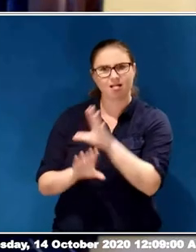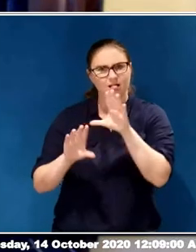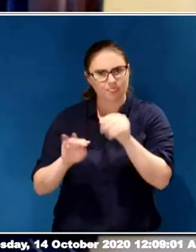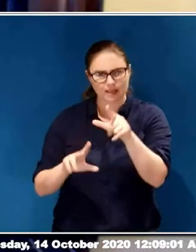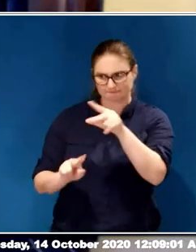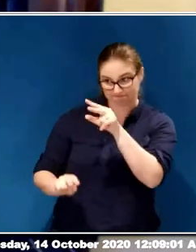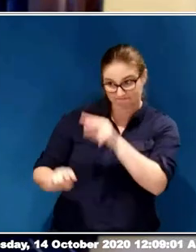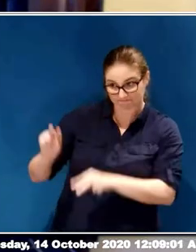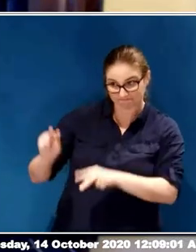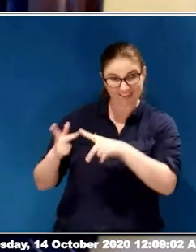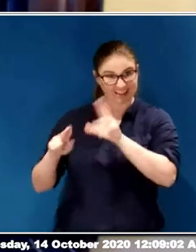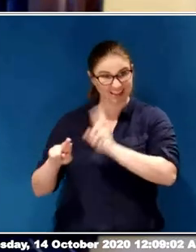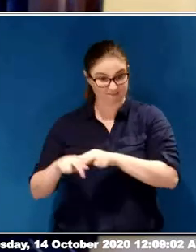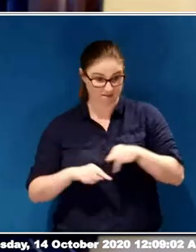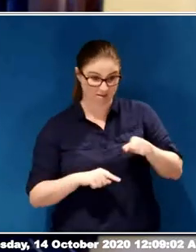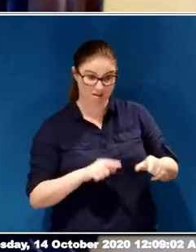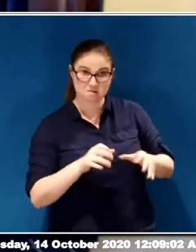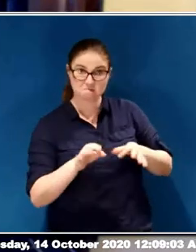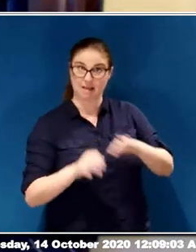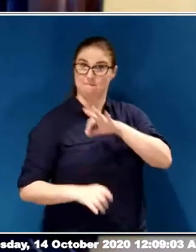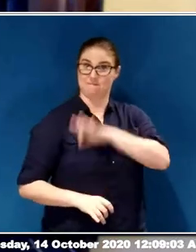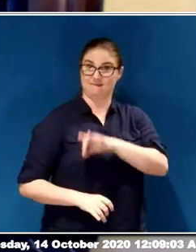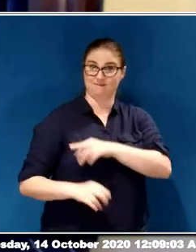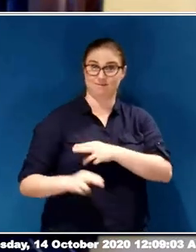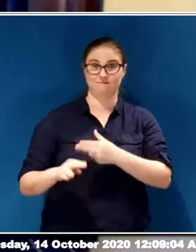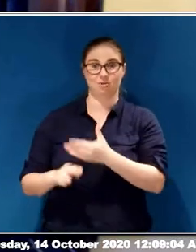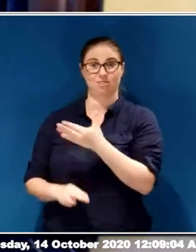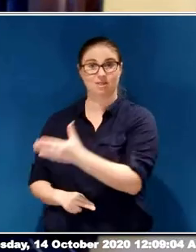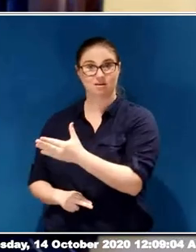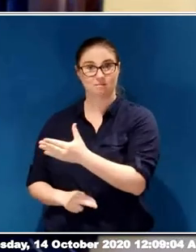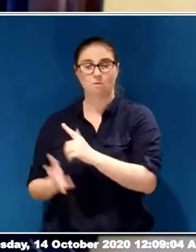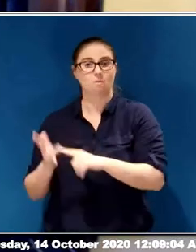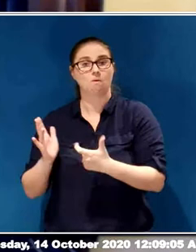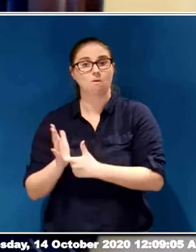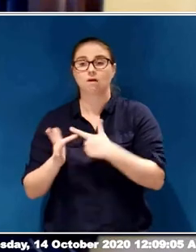adjusted accordingly to ensure that children are learning. Okay.